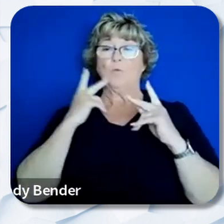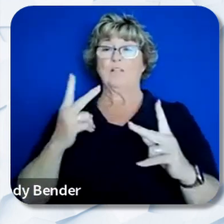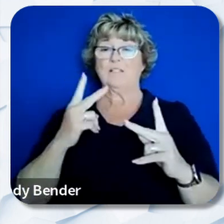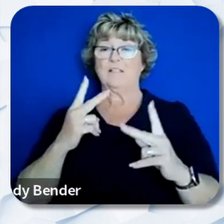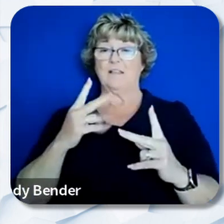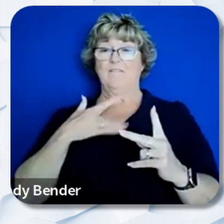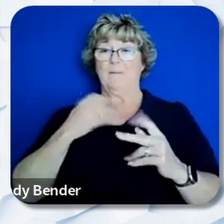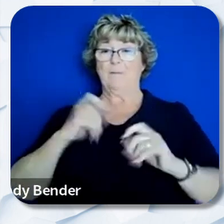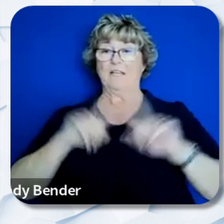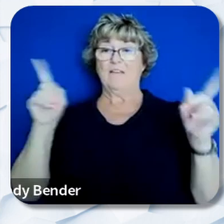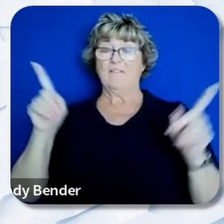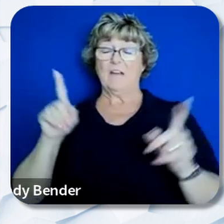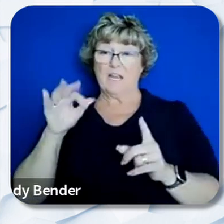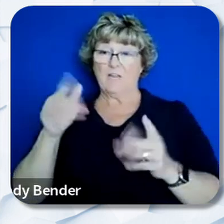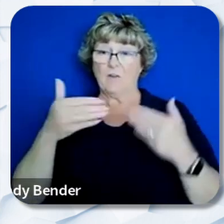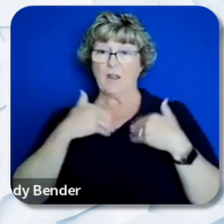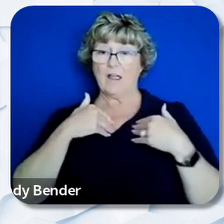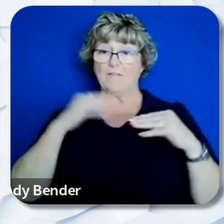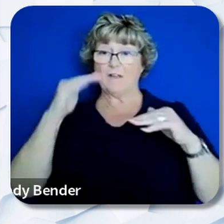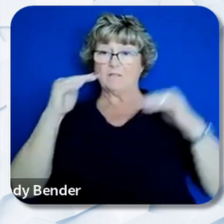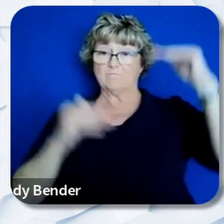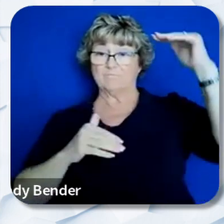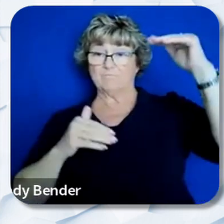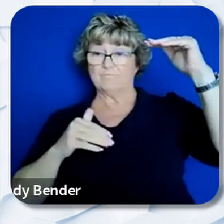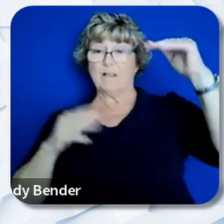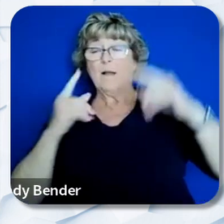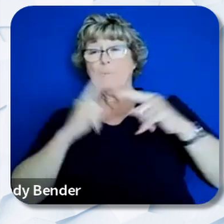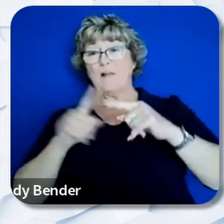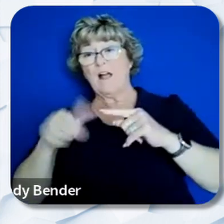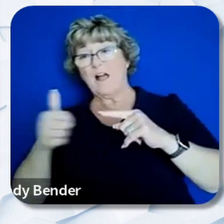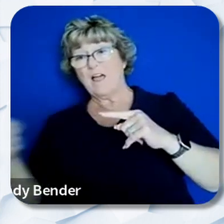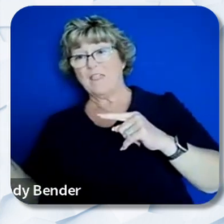bit differently. So if you have disproportionality and other things, we do want you to look at